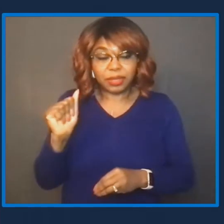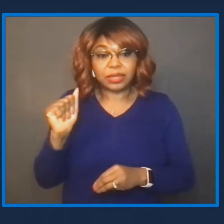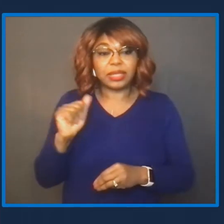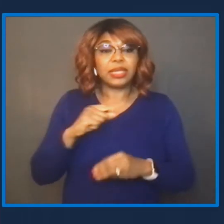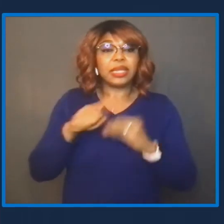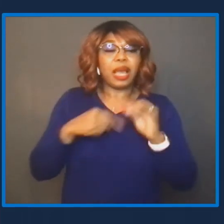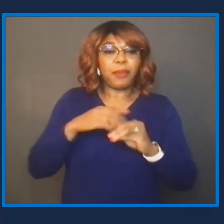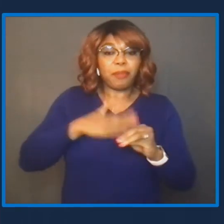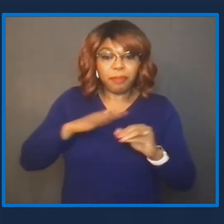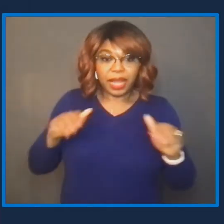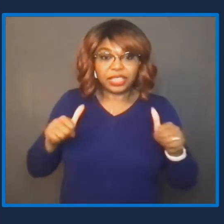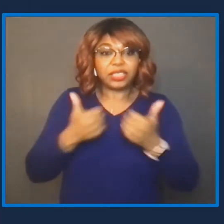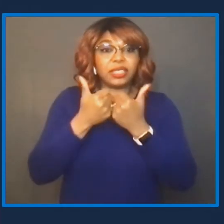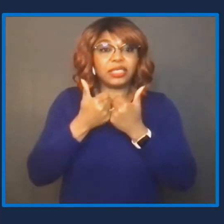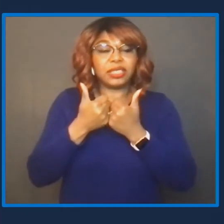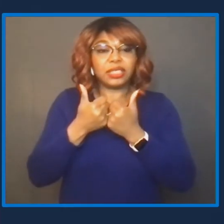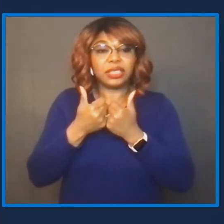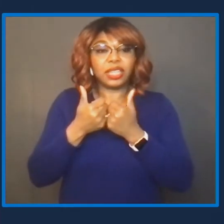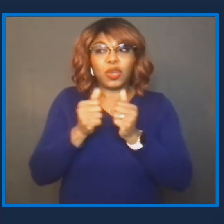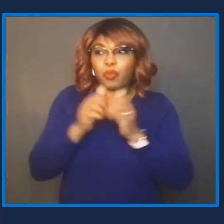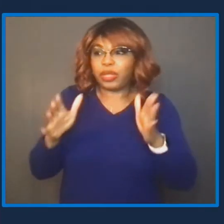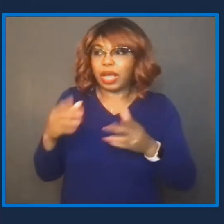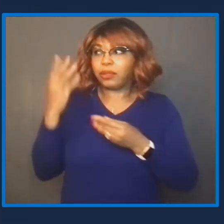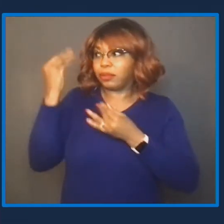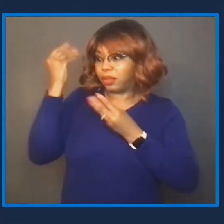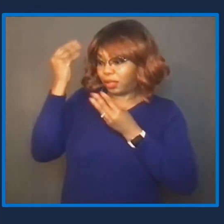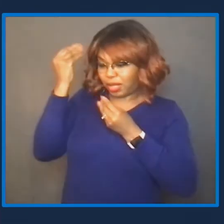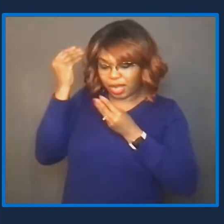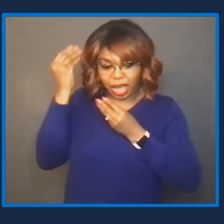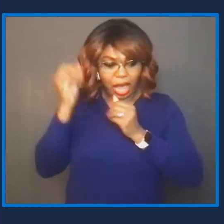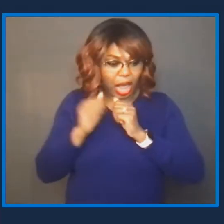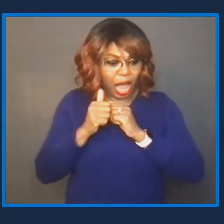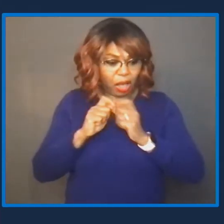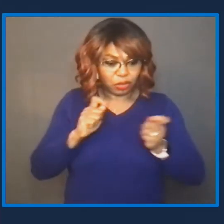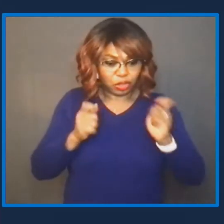without having to think how I have to change that story or adjust that story,